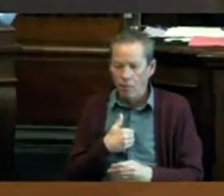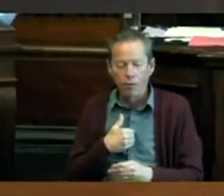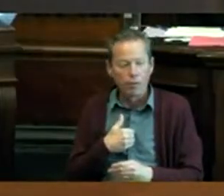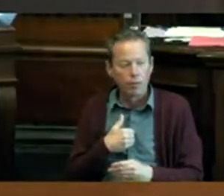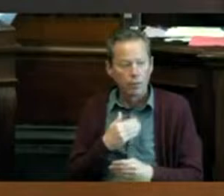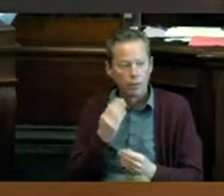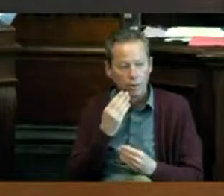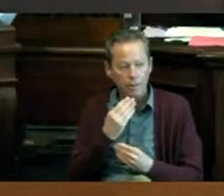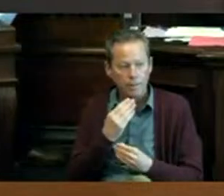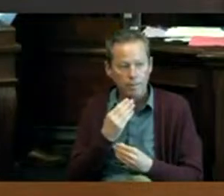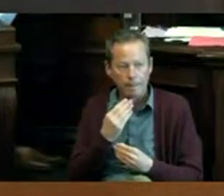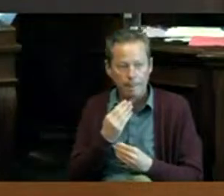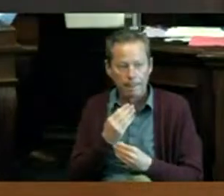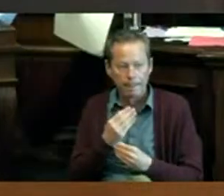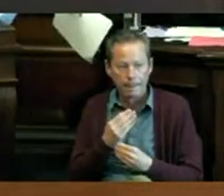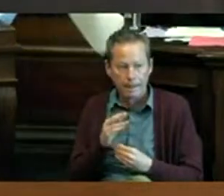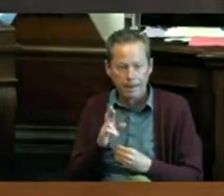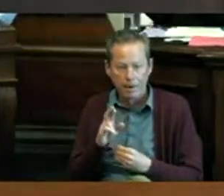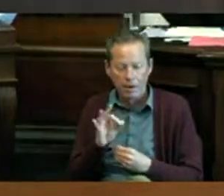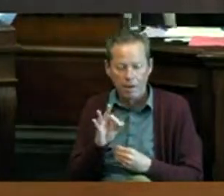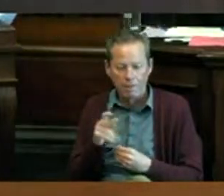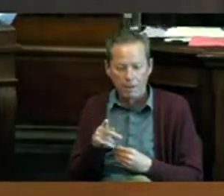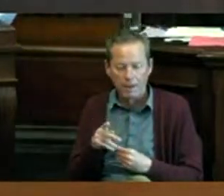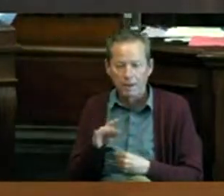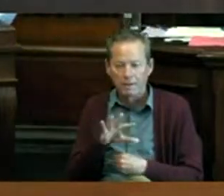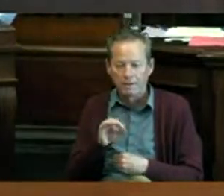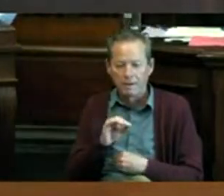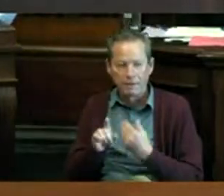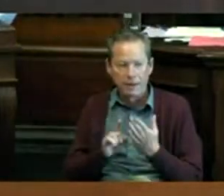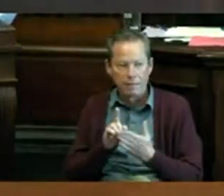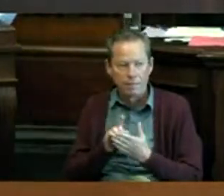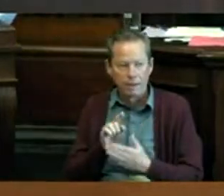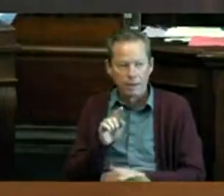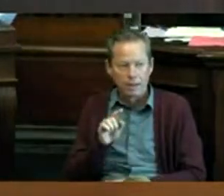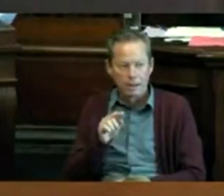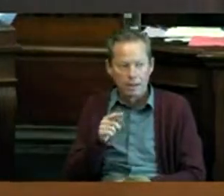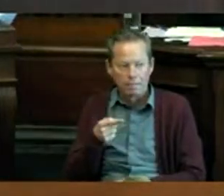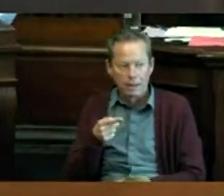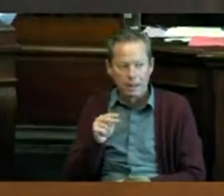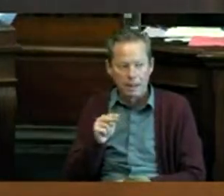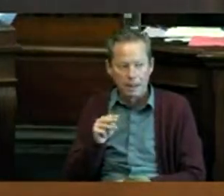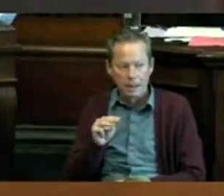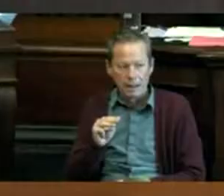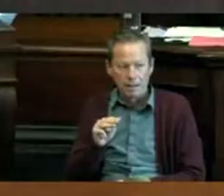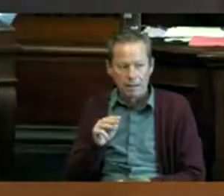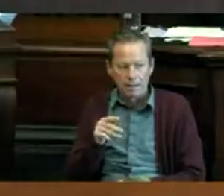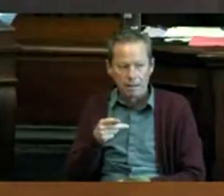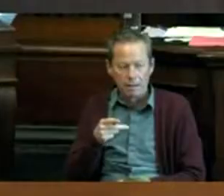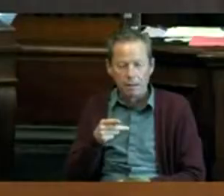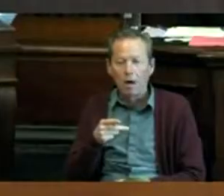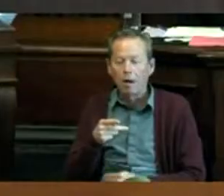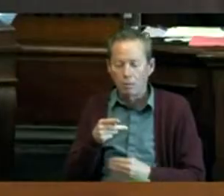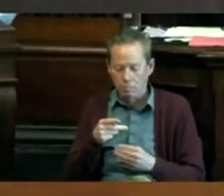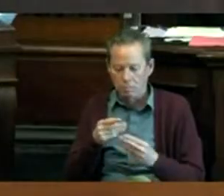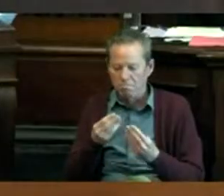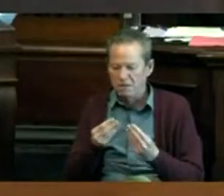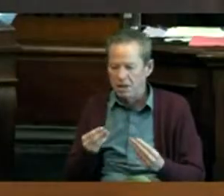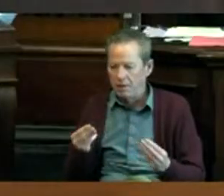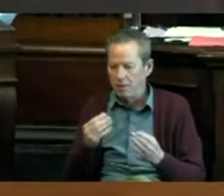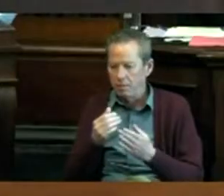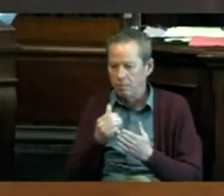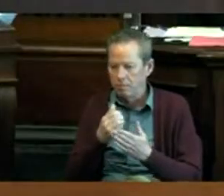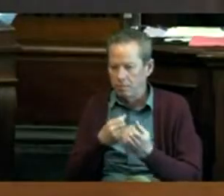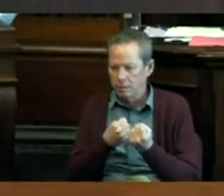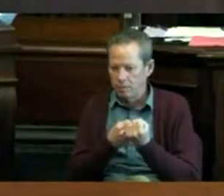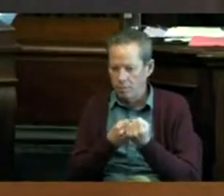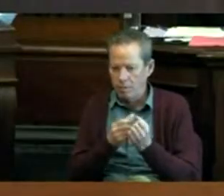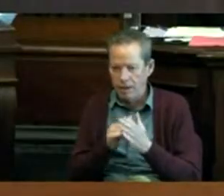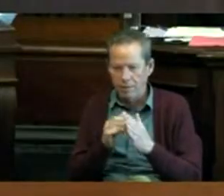have included in our